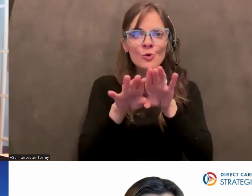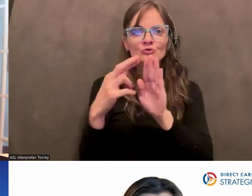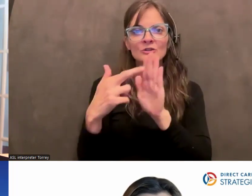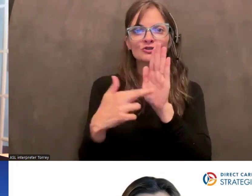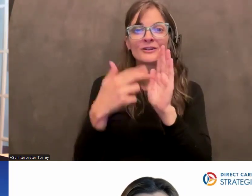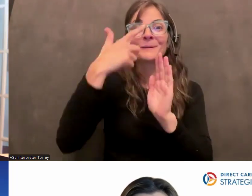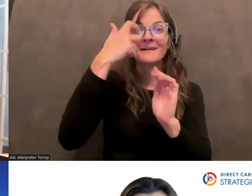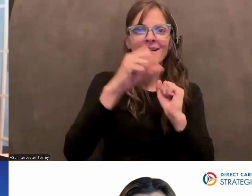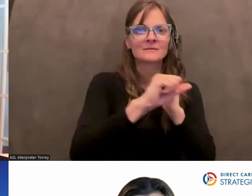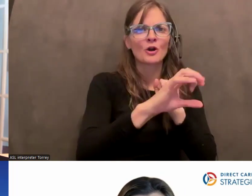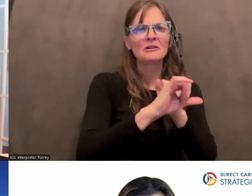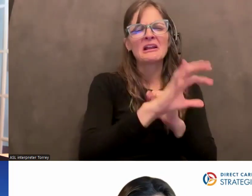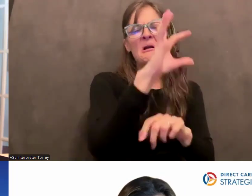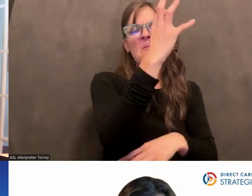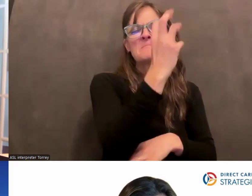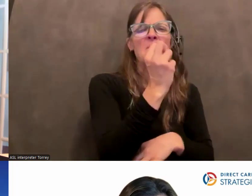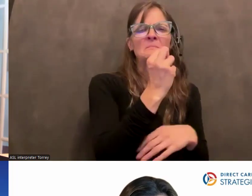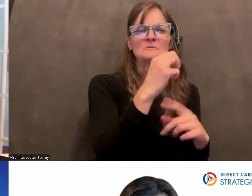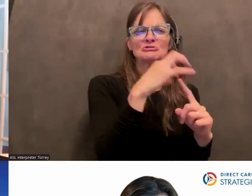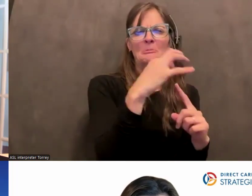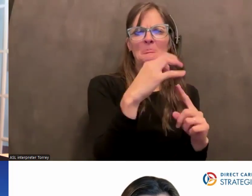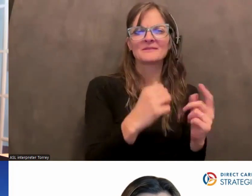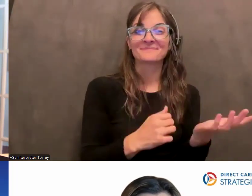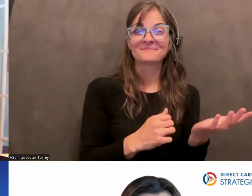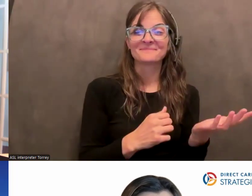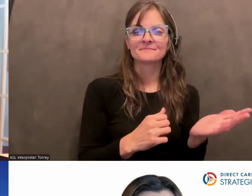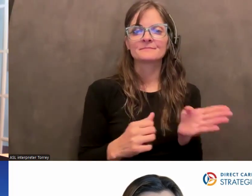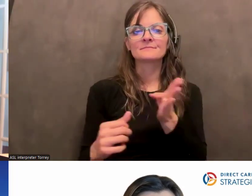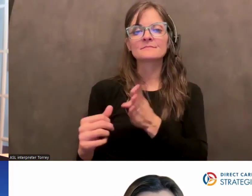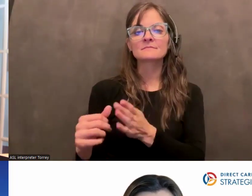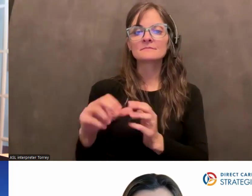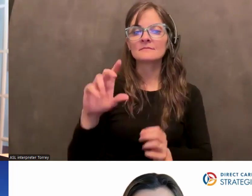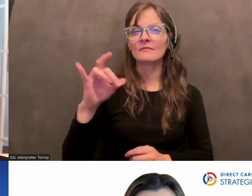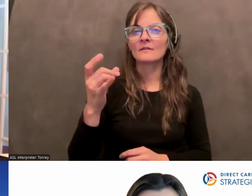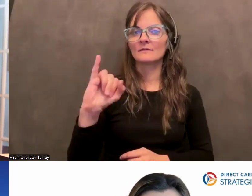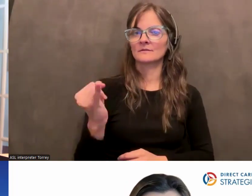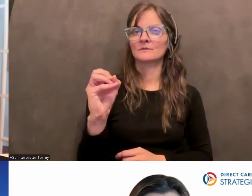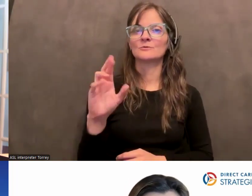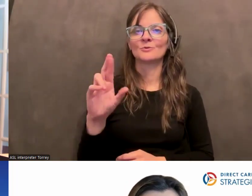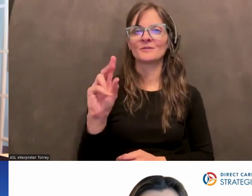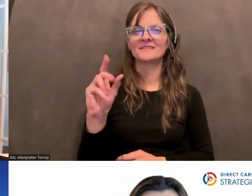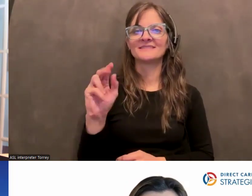Wow. I'm actually going to skip over to one of the questions that an audience member has asked us because it's sort of a great follow up here